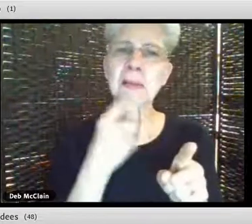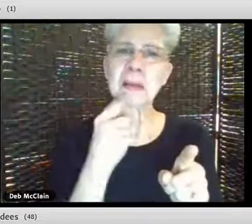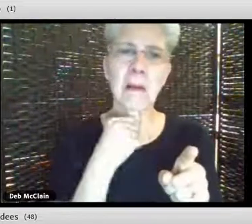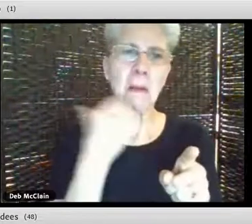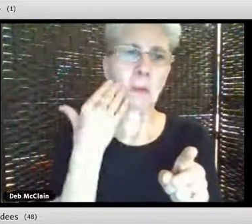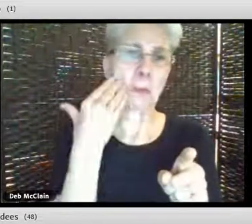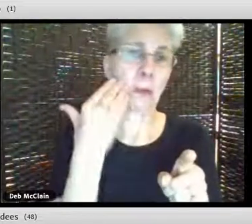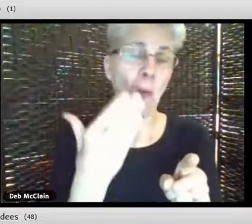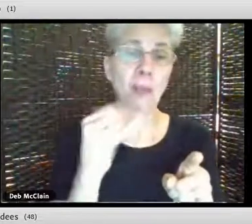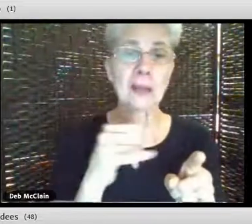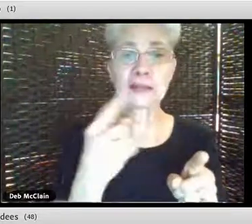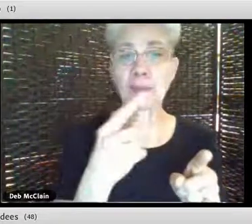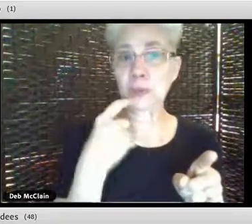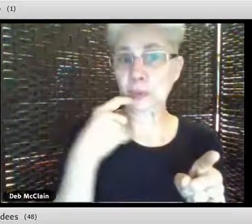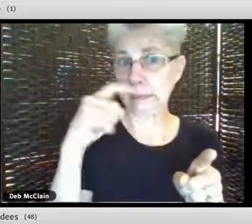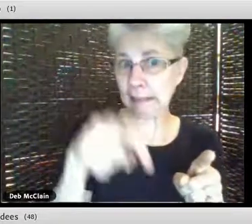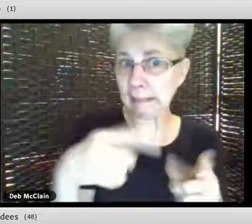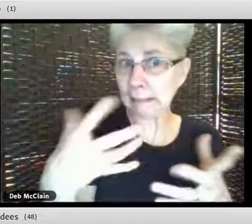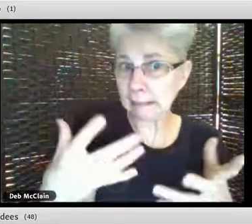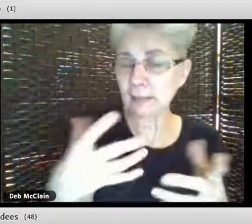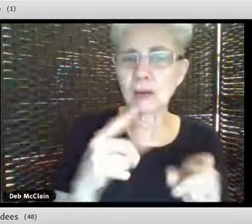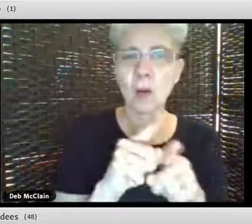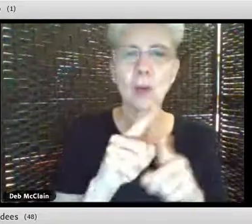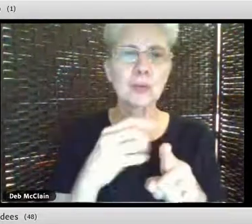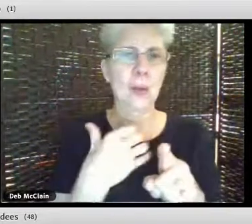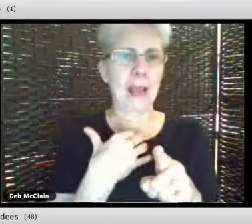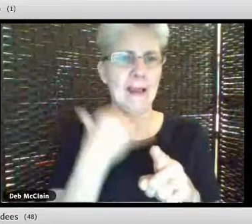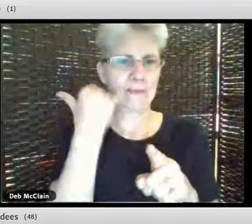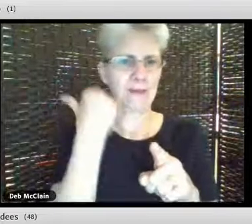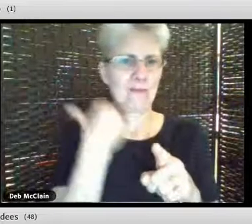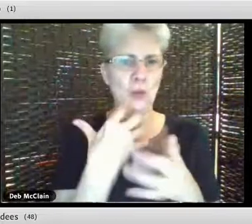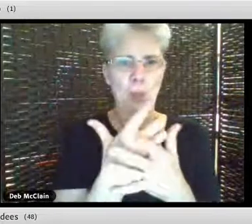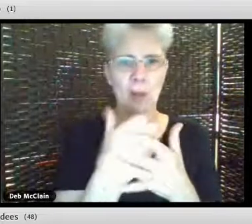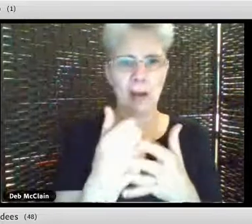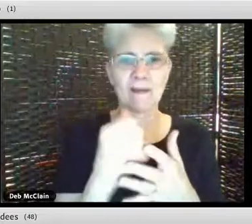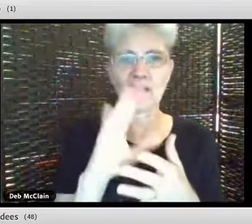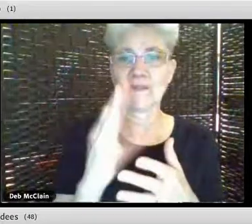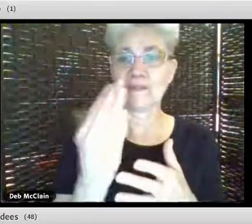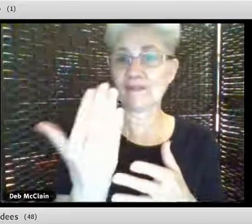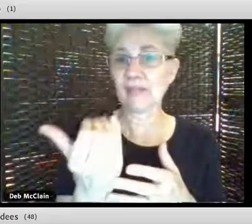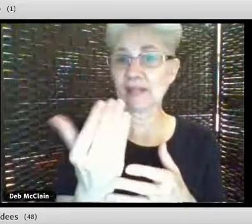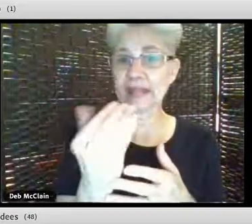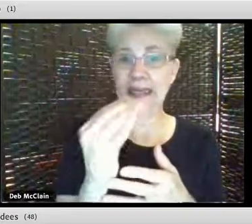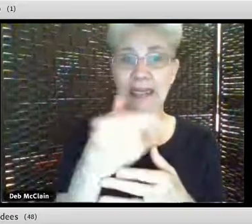Like I said, I don't know that it's something that you need. They also have -- If you run out of 15 gigabytes,